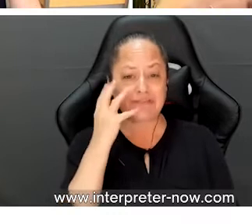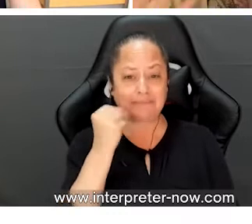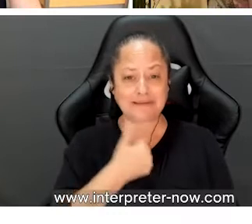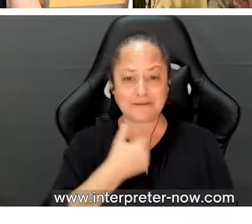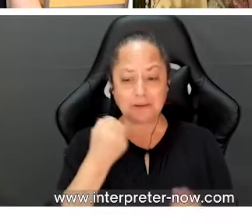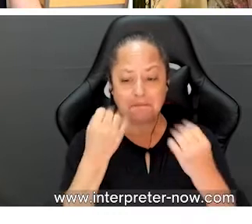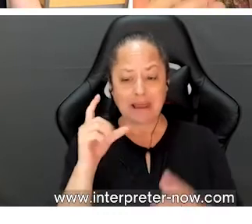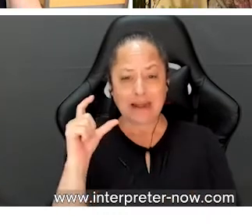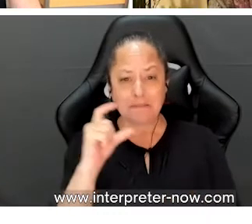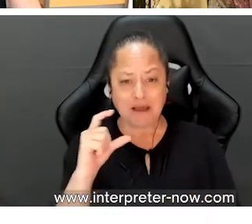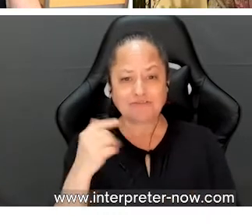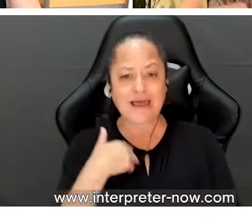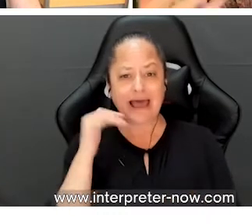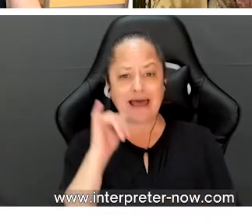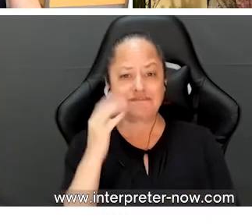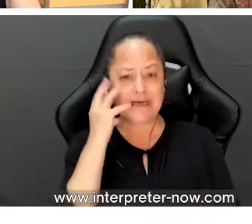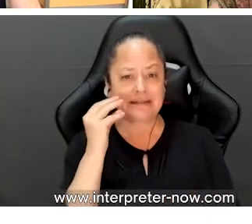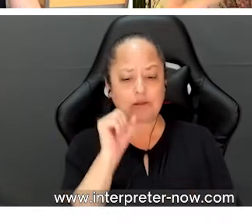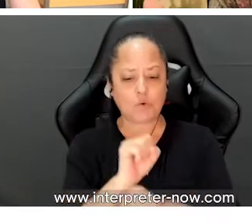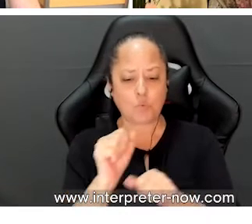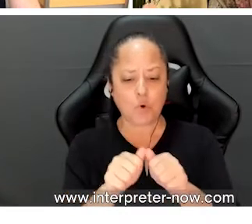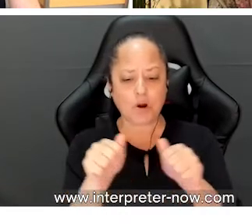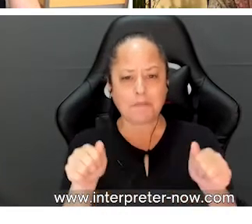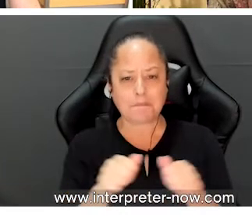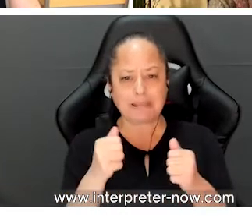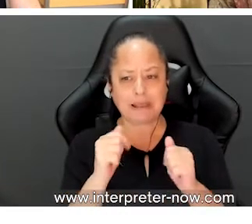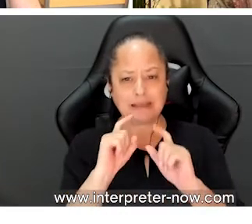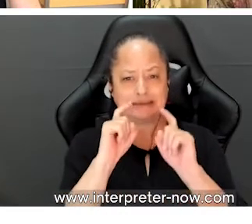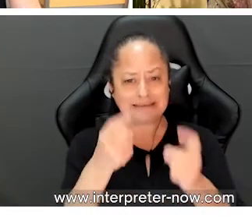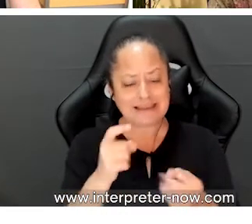to like give a very kind gift for the holidays to their staff, and they give out bottles